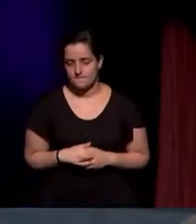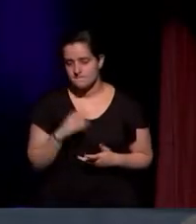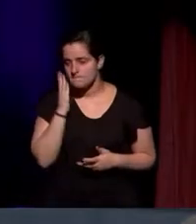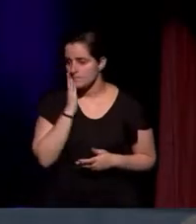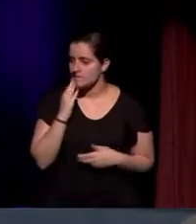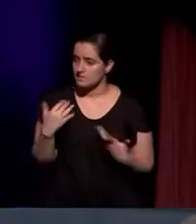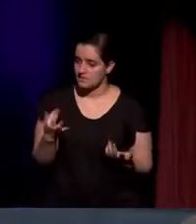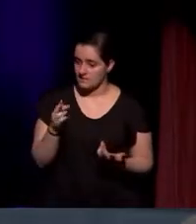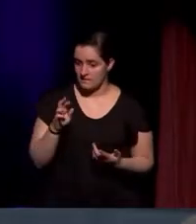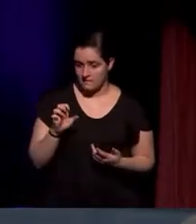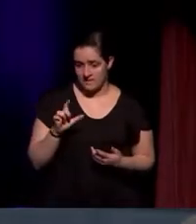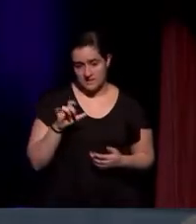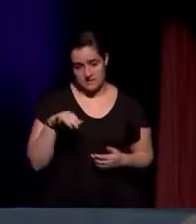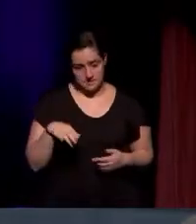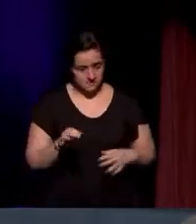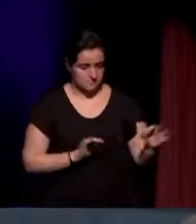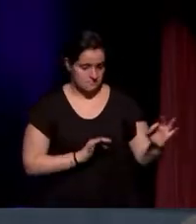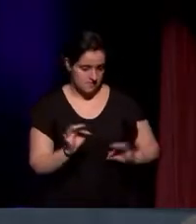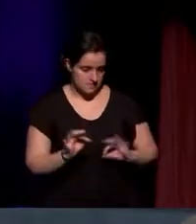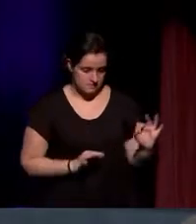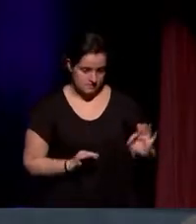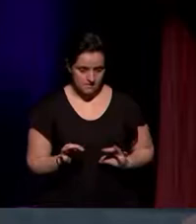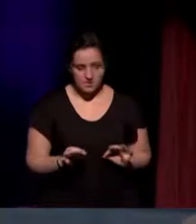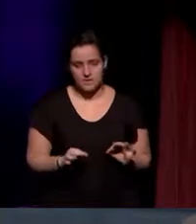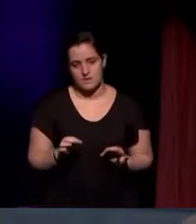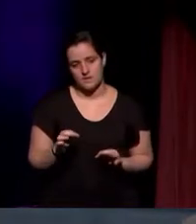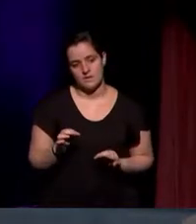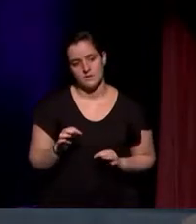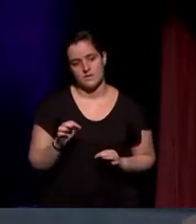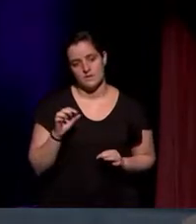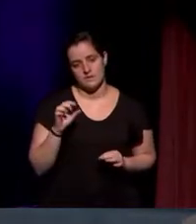prepared the armed struggle, Che Guevara arrives